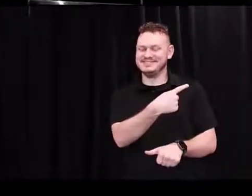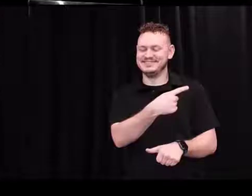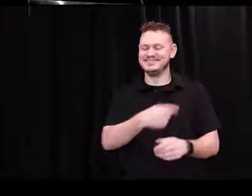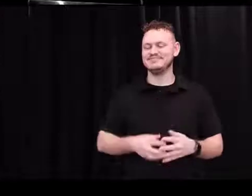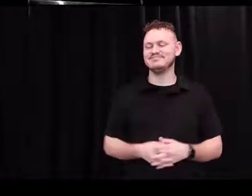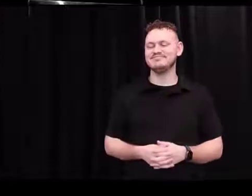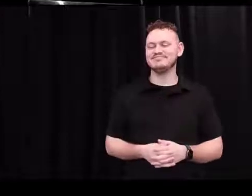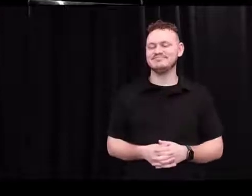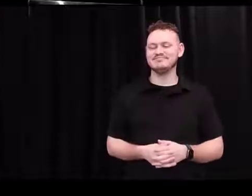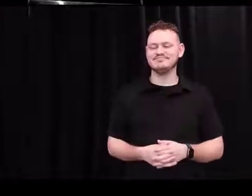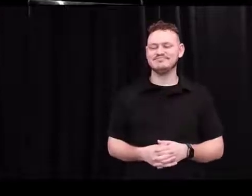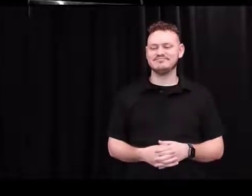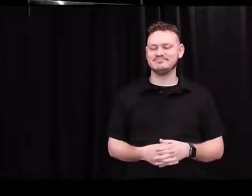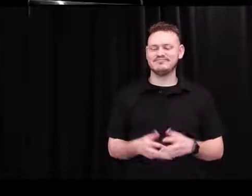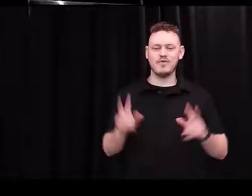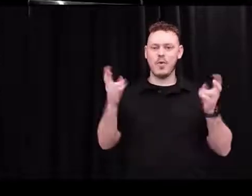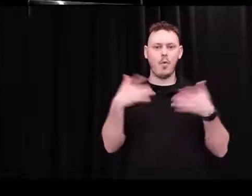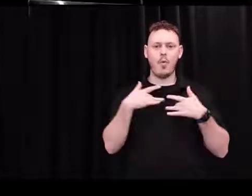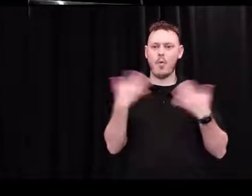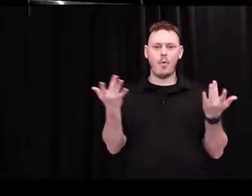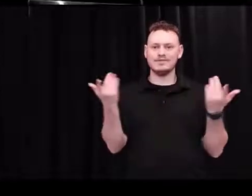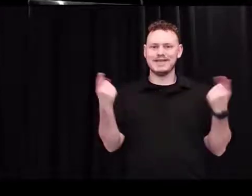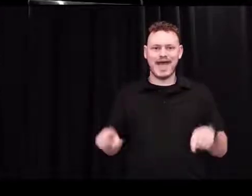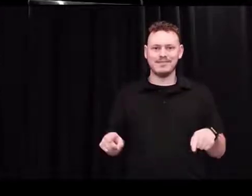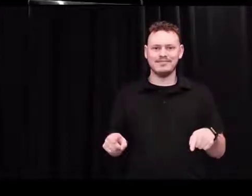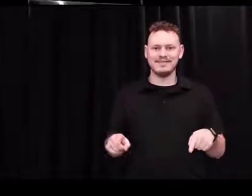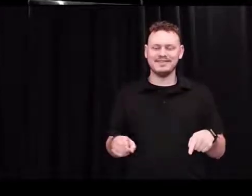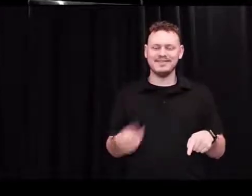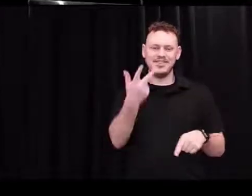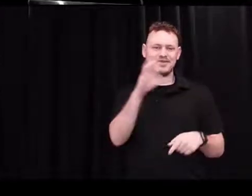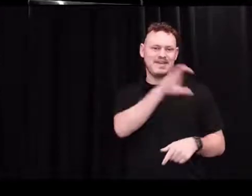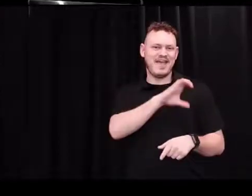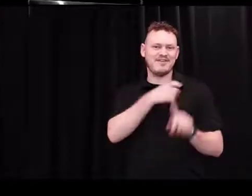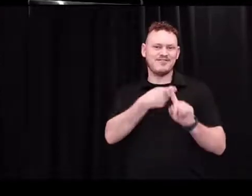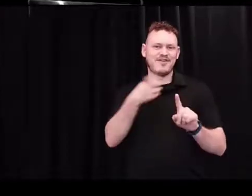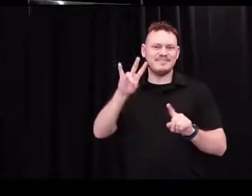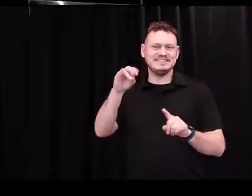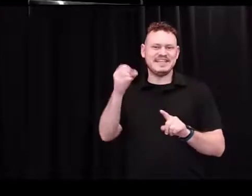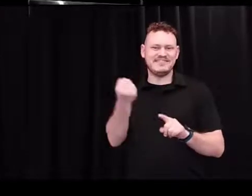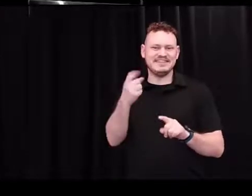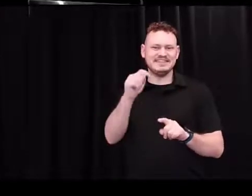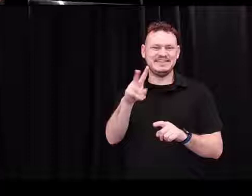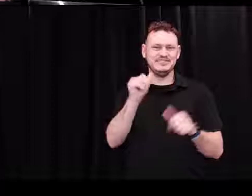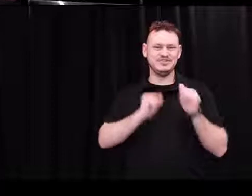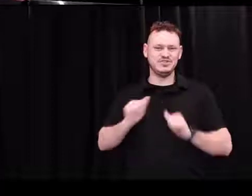three characters from the 70s TV show "What's Happening." All right, so what's happening? So